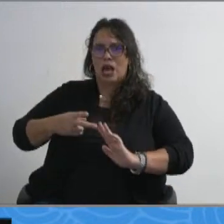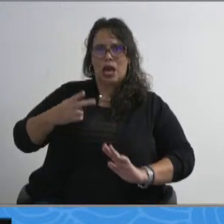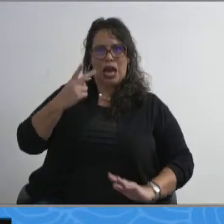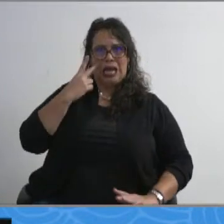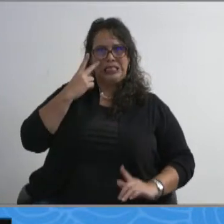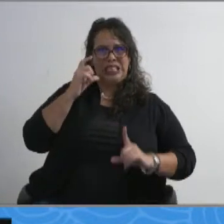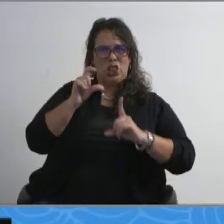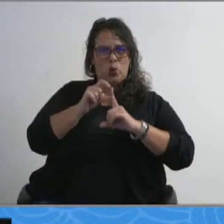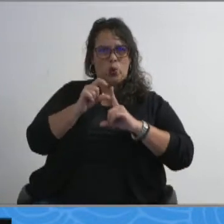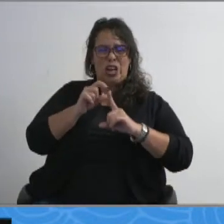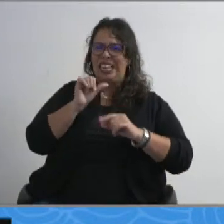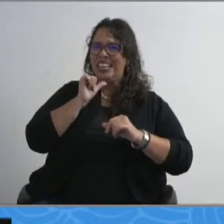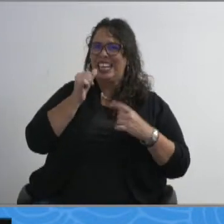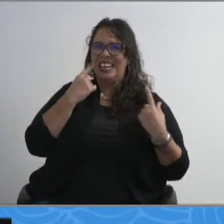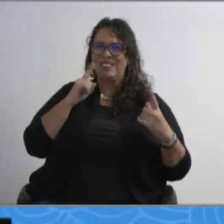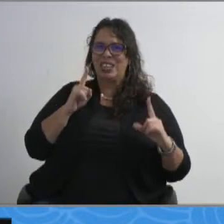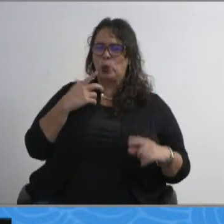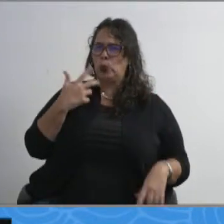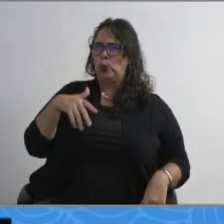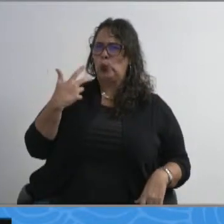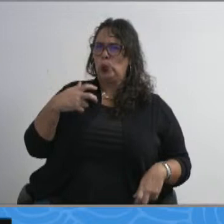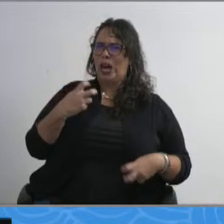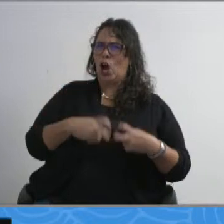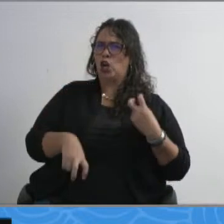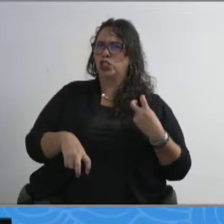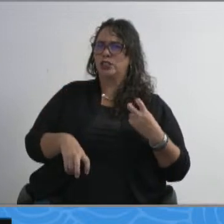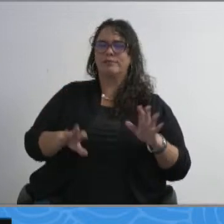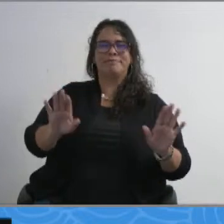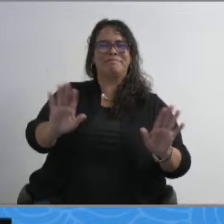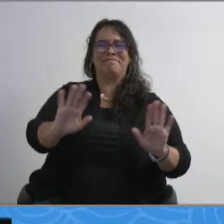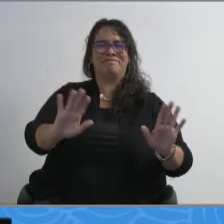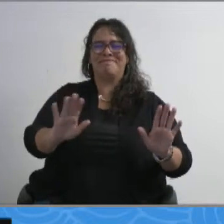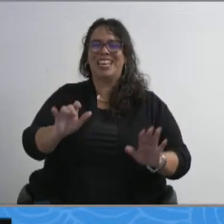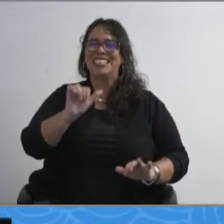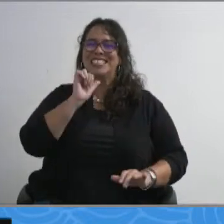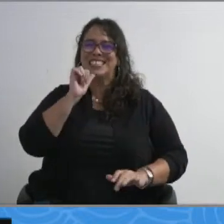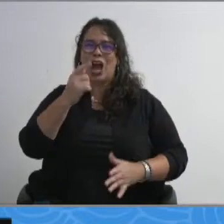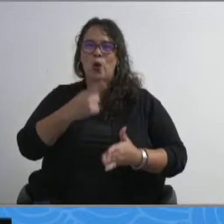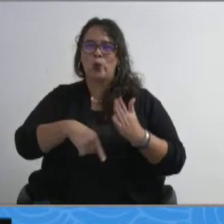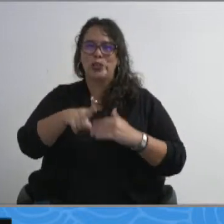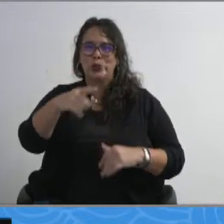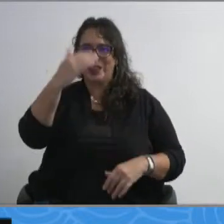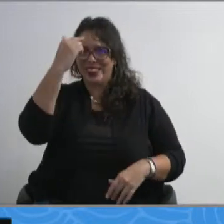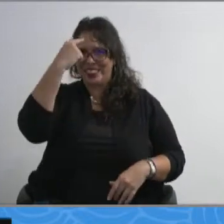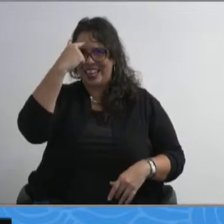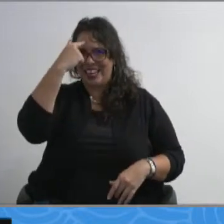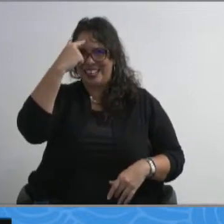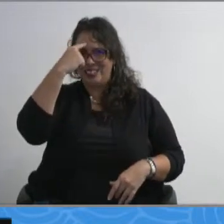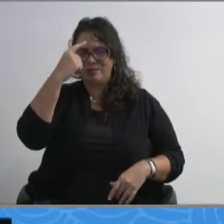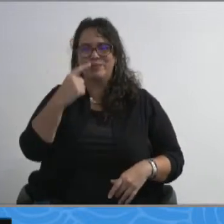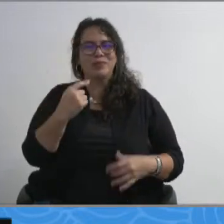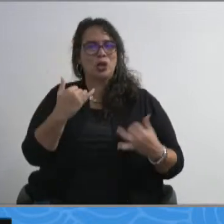"Wow, that's pretty harsh." But it's not really what you probably think. So, I'm gonna talk about the definitions right now.